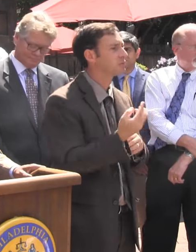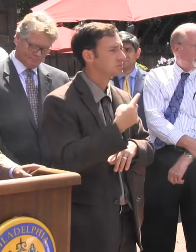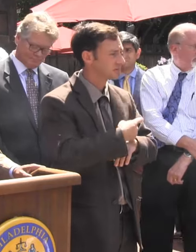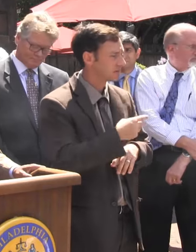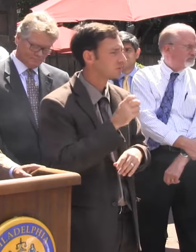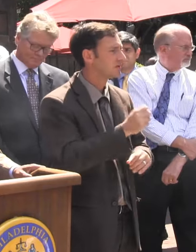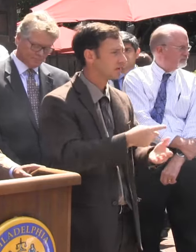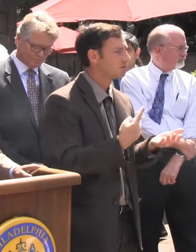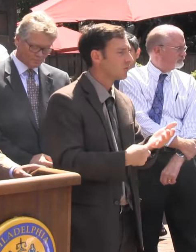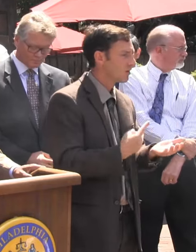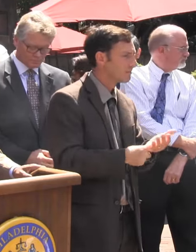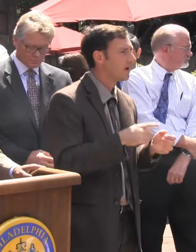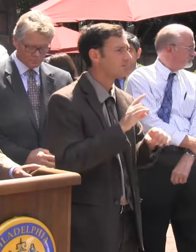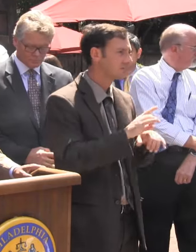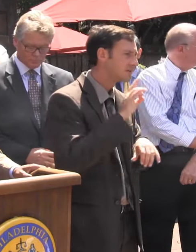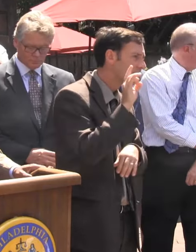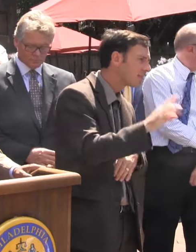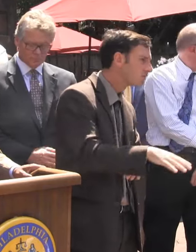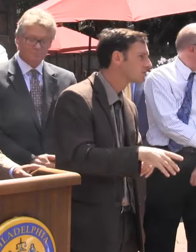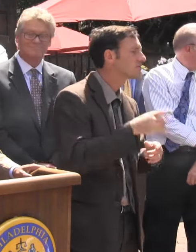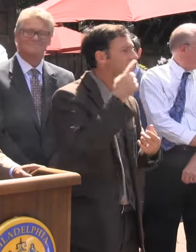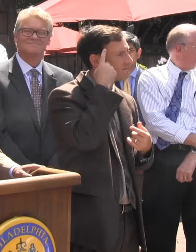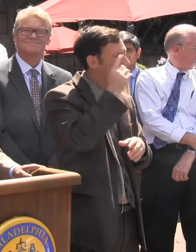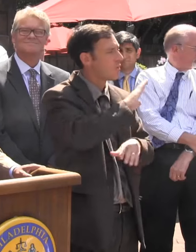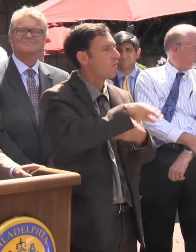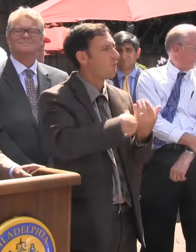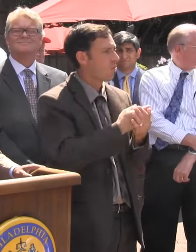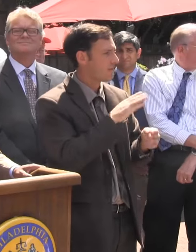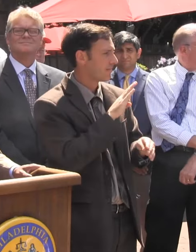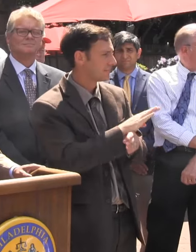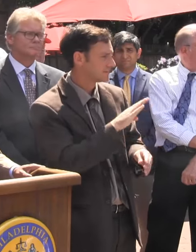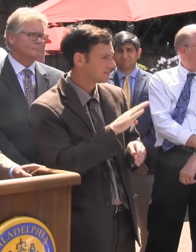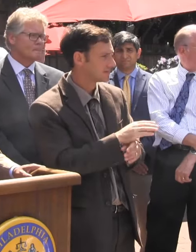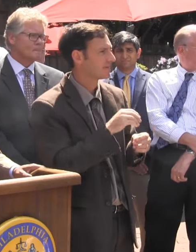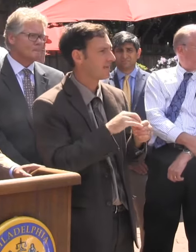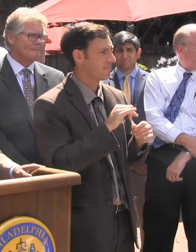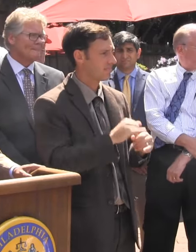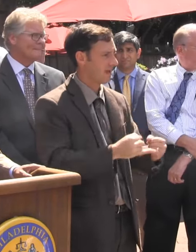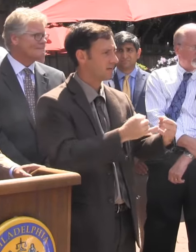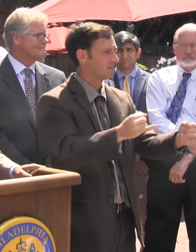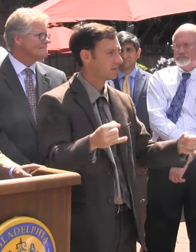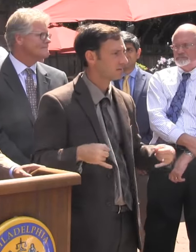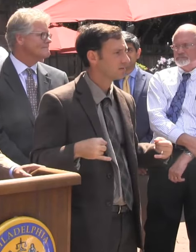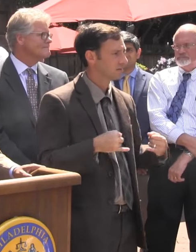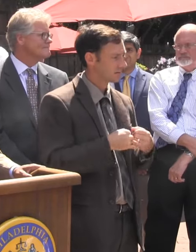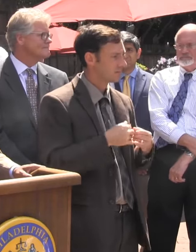both deliveries, for all the businesses in the traffic box as well as commercial trash